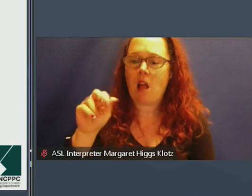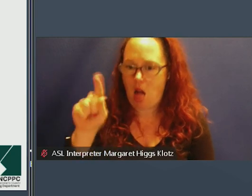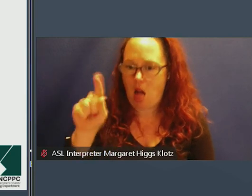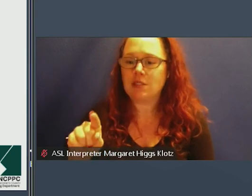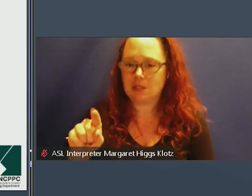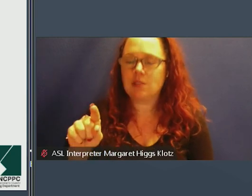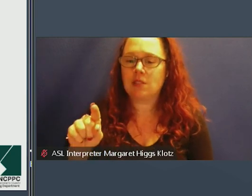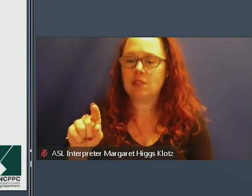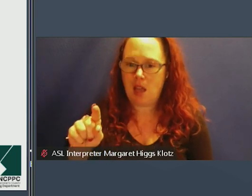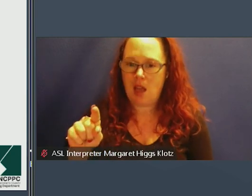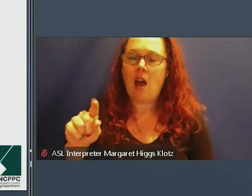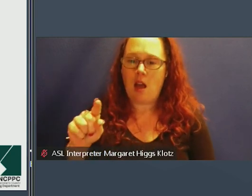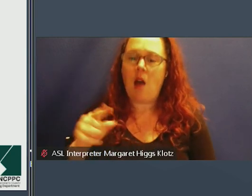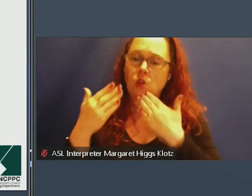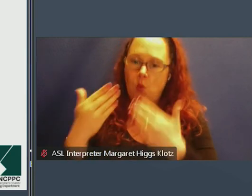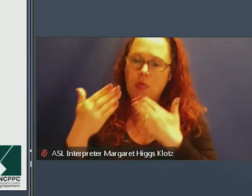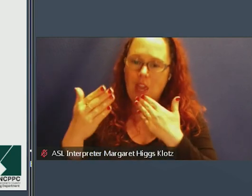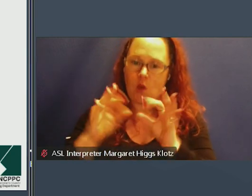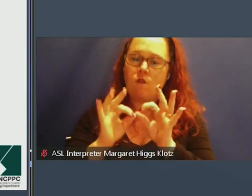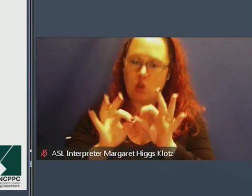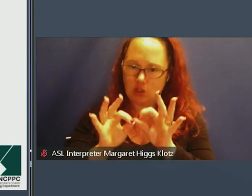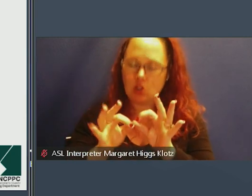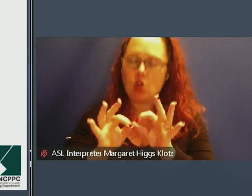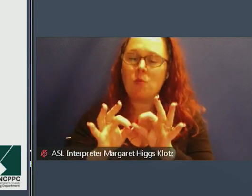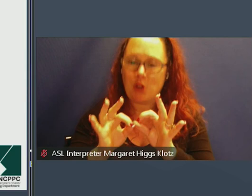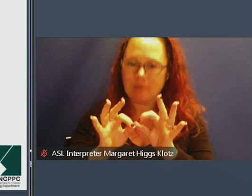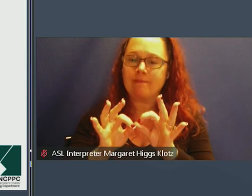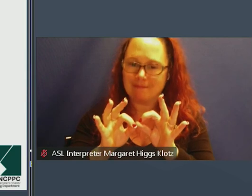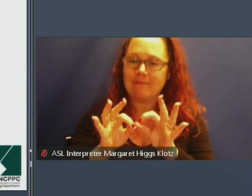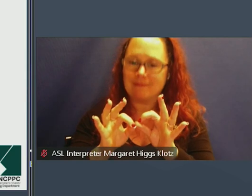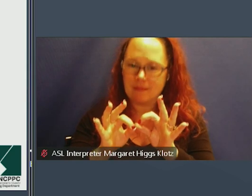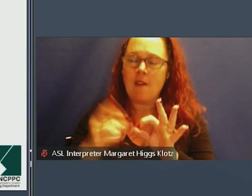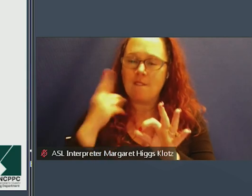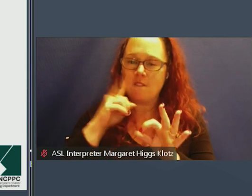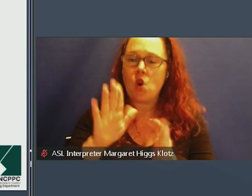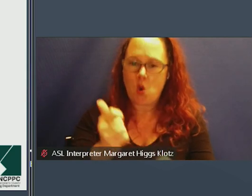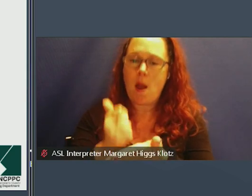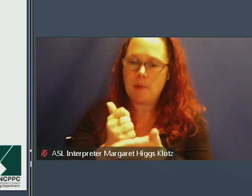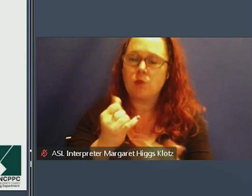I want to thank you. Thank the interpreters for, for your help during this.